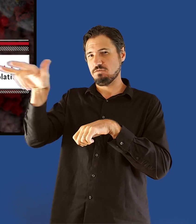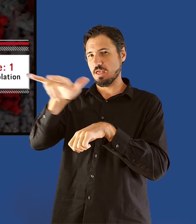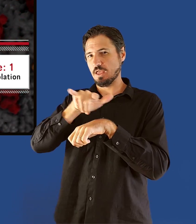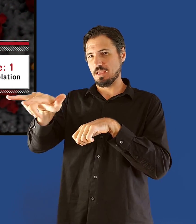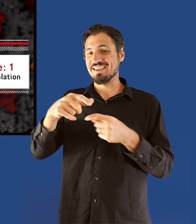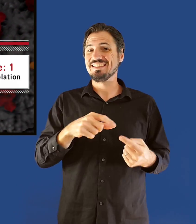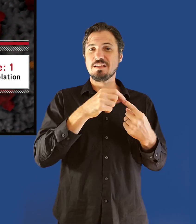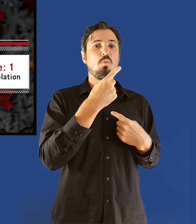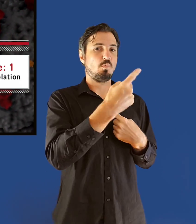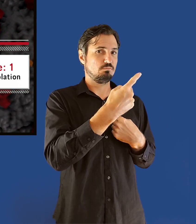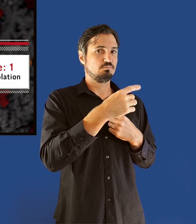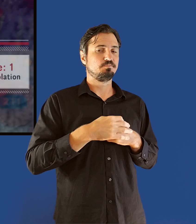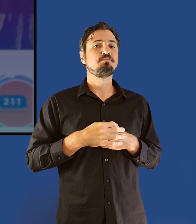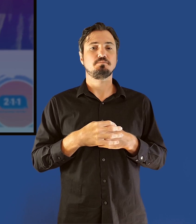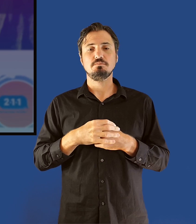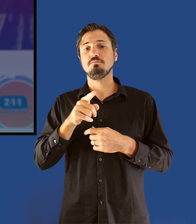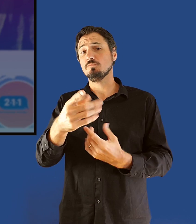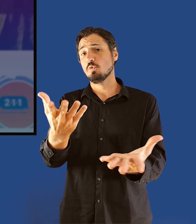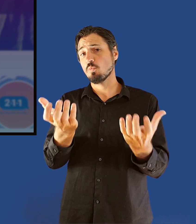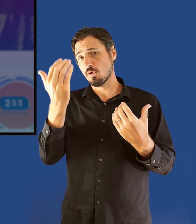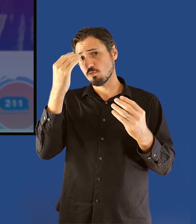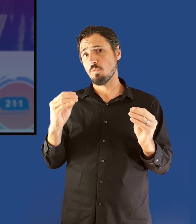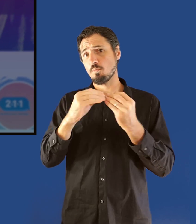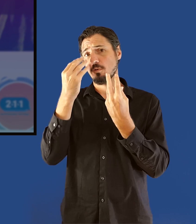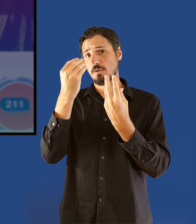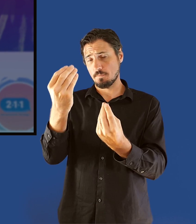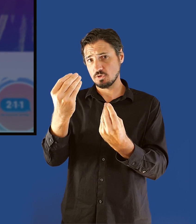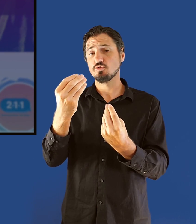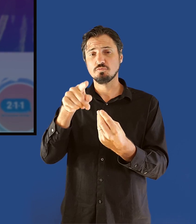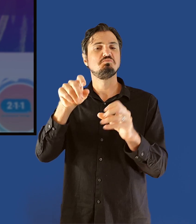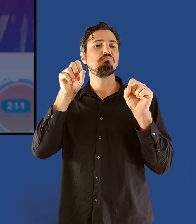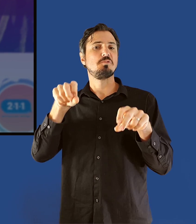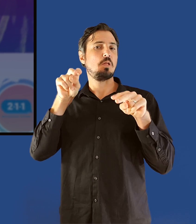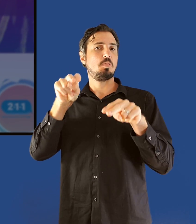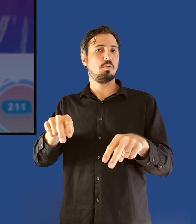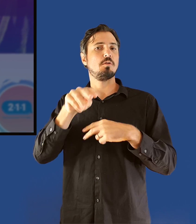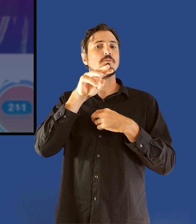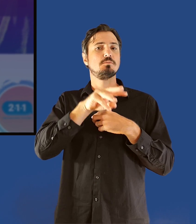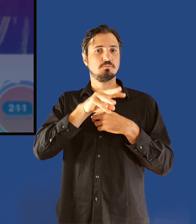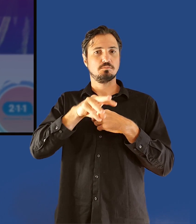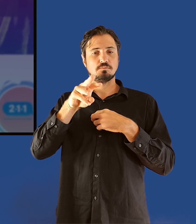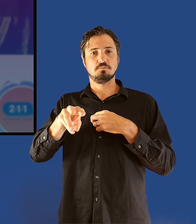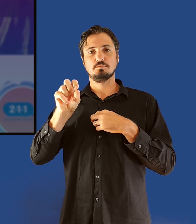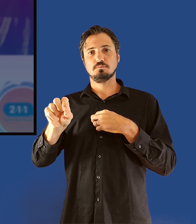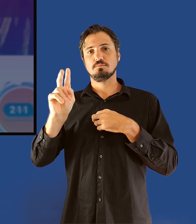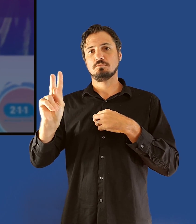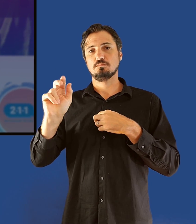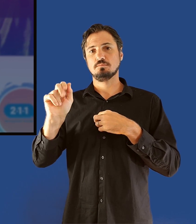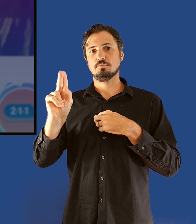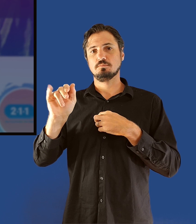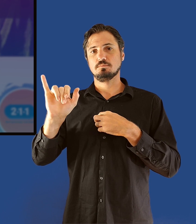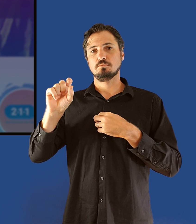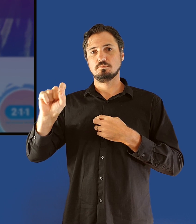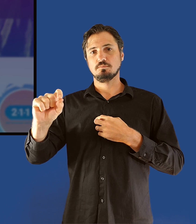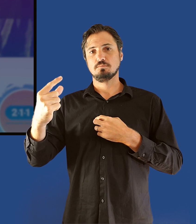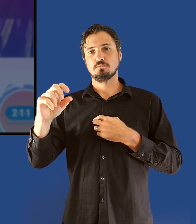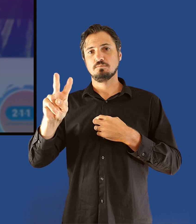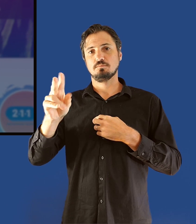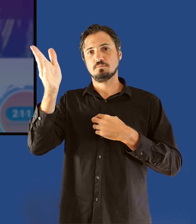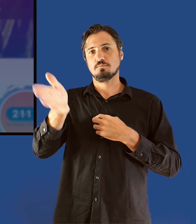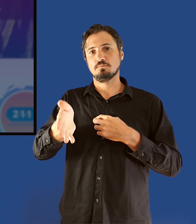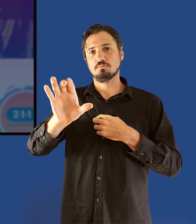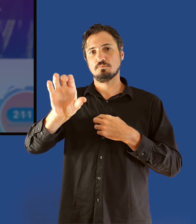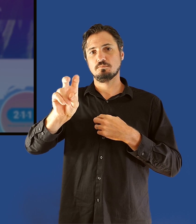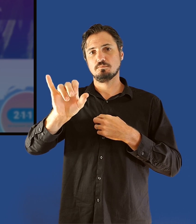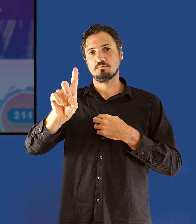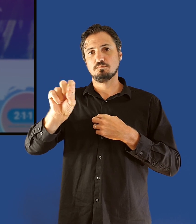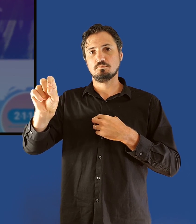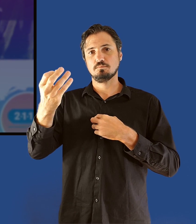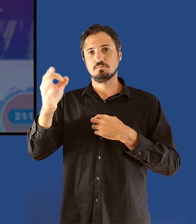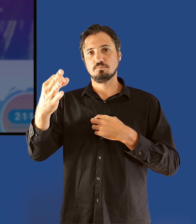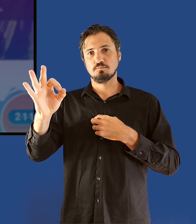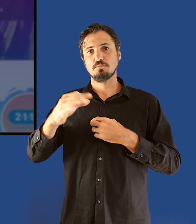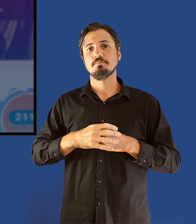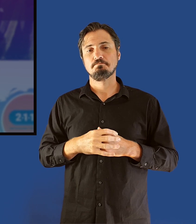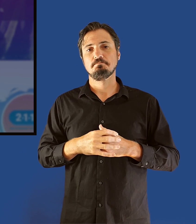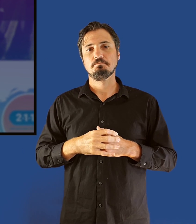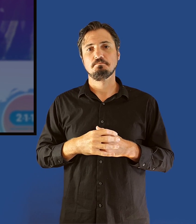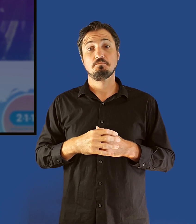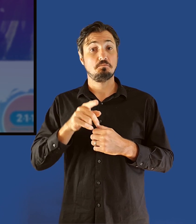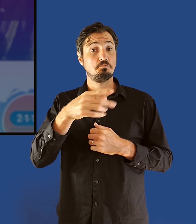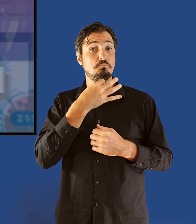Kaua'i's tally of cases and other information on COVID-19 can be found on the Kauai Emergency Management Agency or KEMA site at www.kauai.gov/covid-19